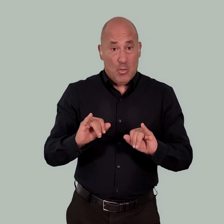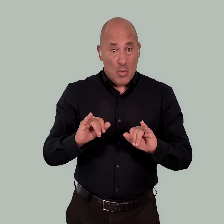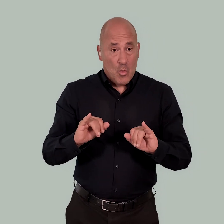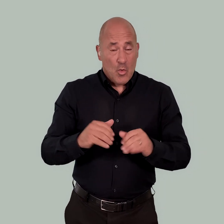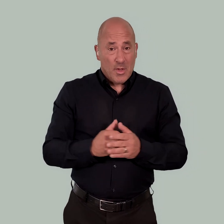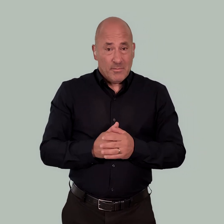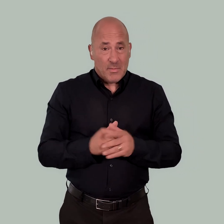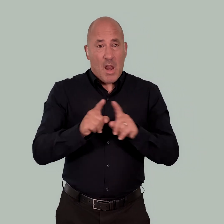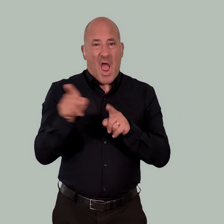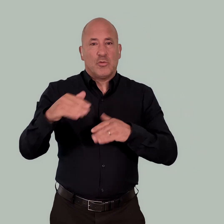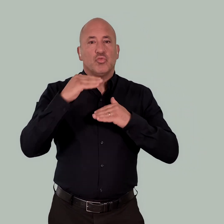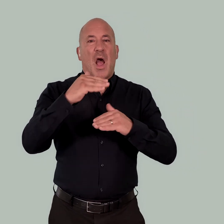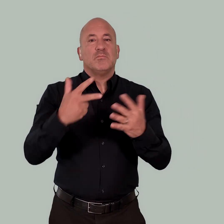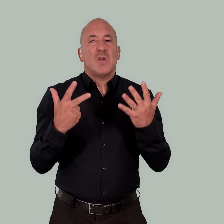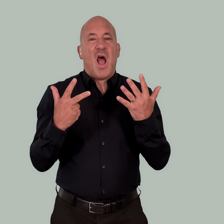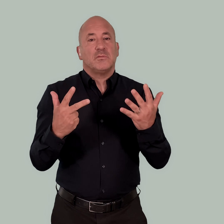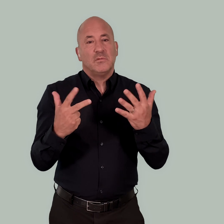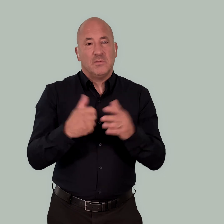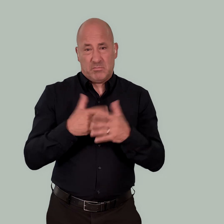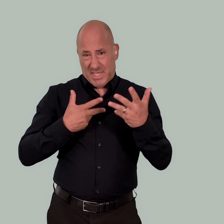As set out in Chapter 8,